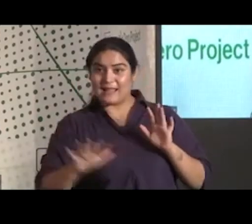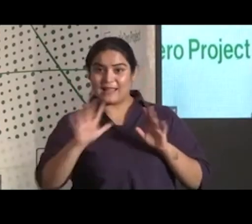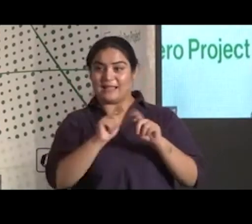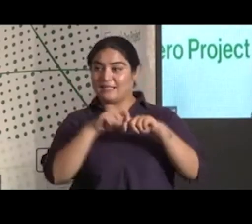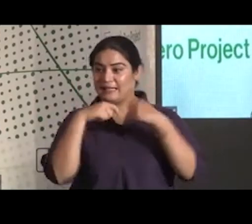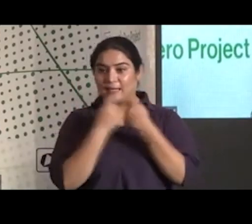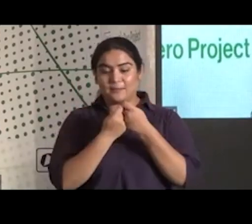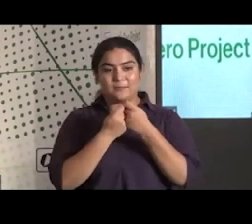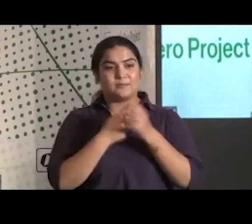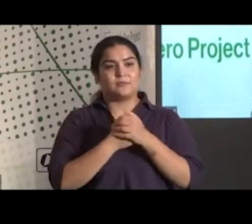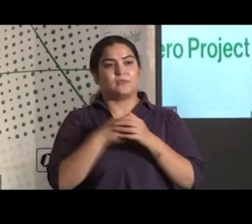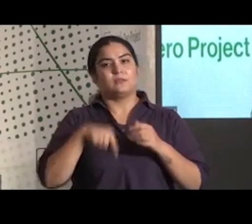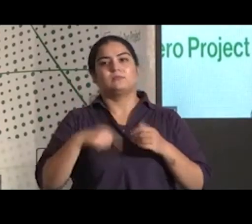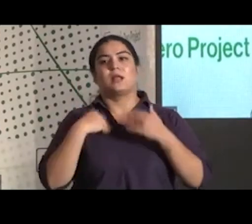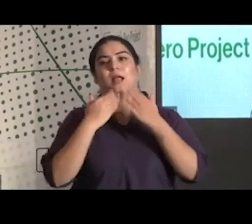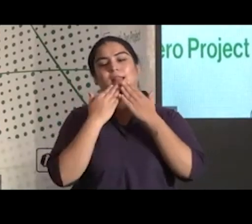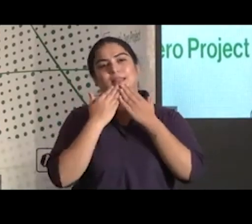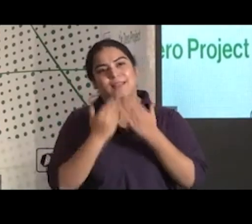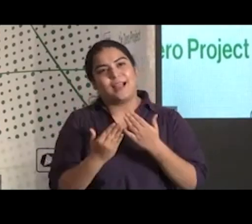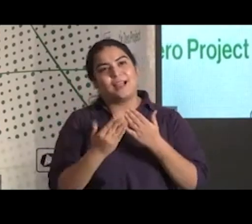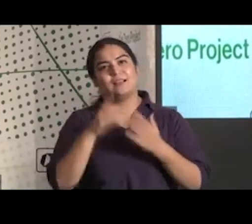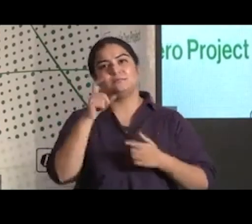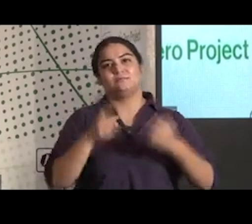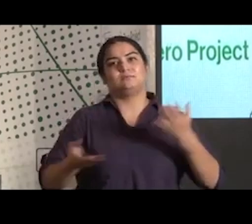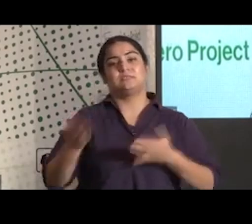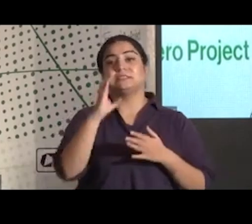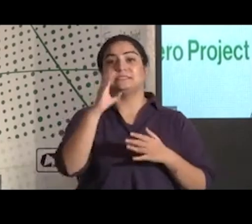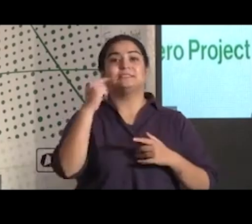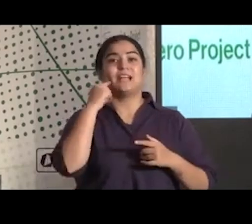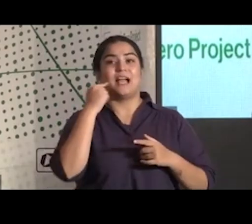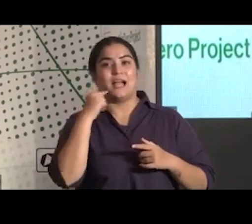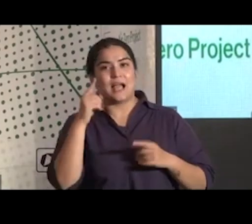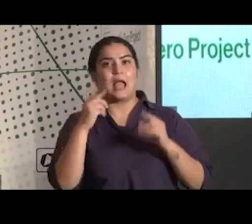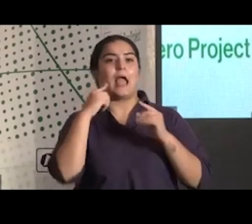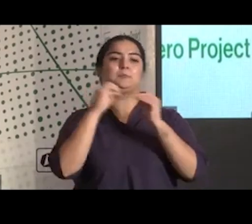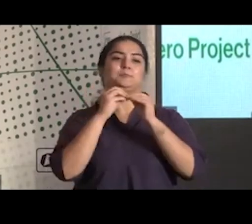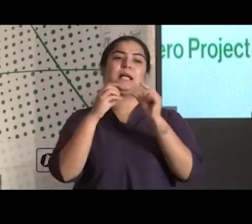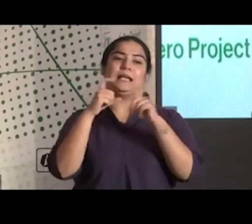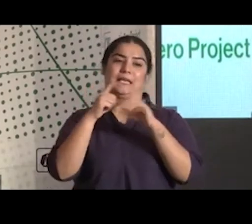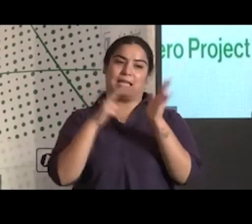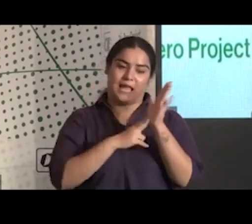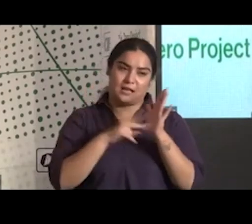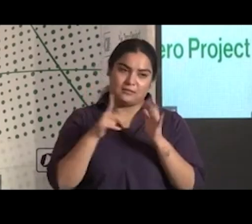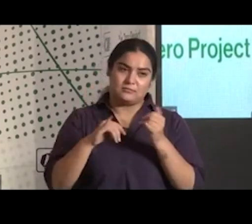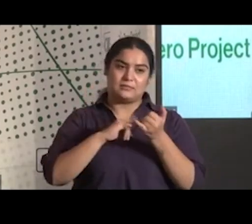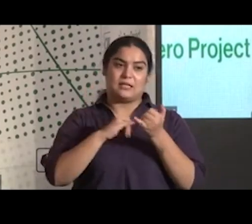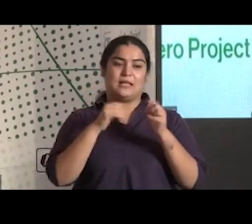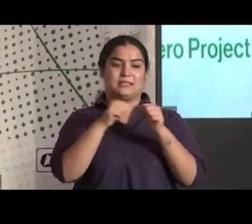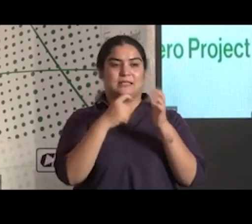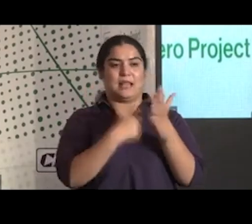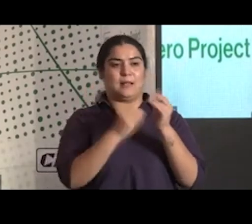let me quickly thank the CIA IBD in said Barney case